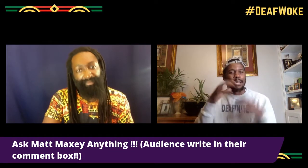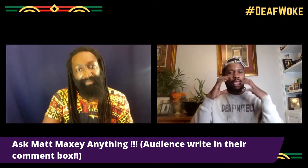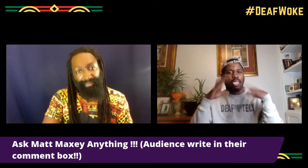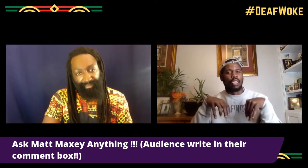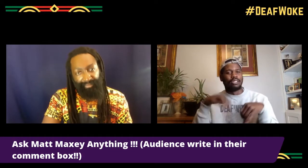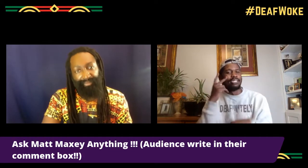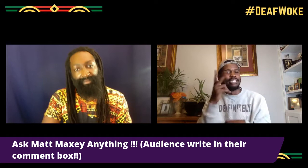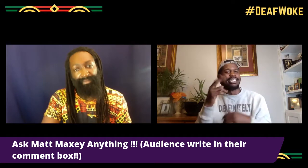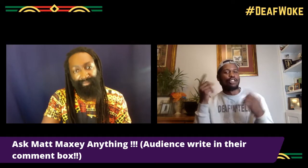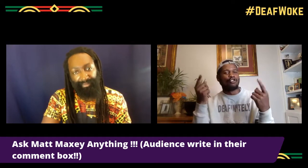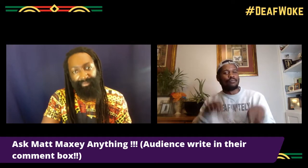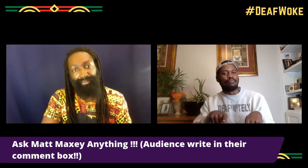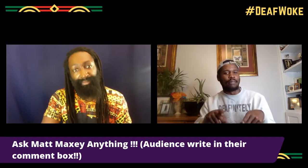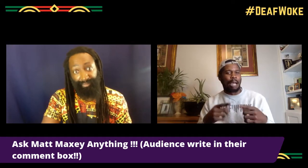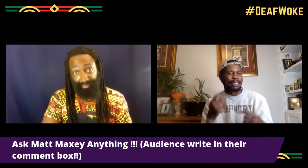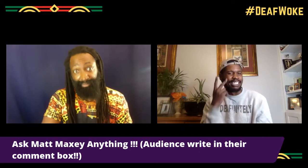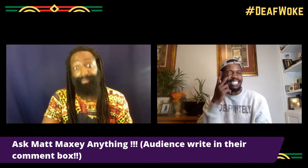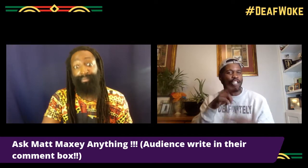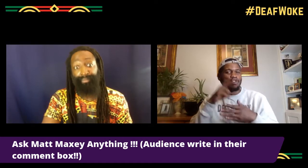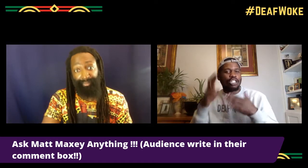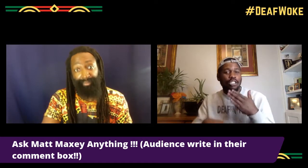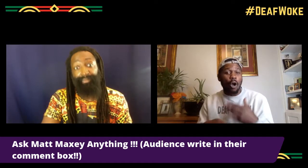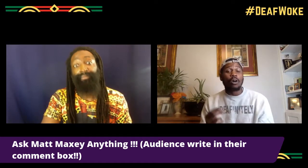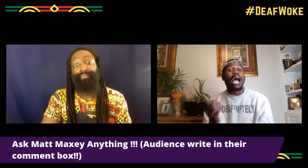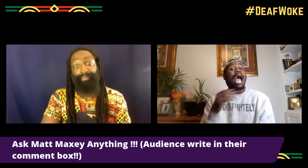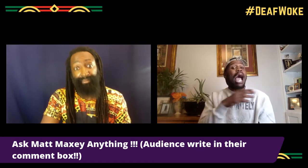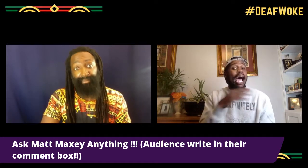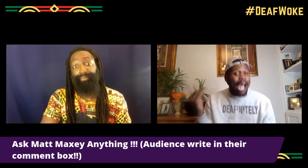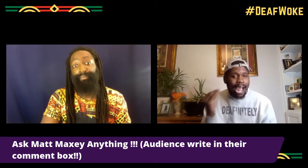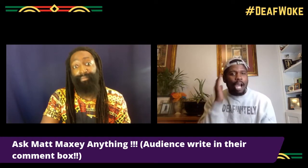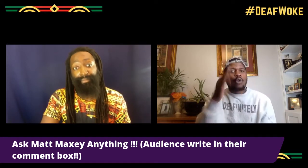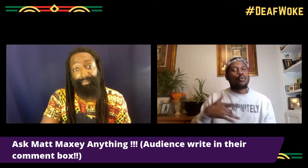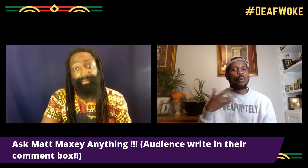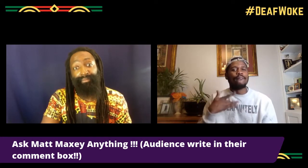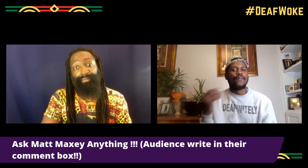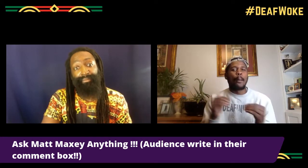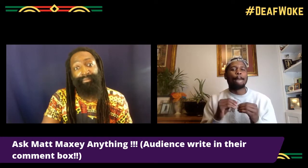The moment you take that step, you will see the results